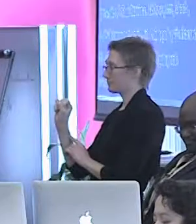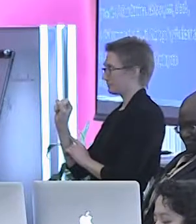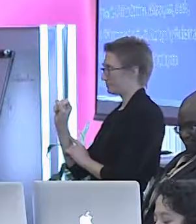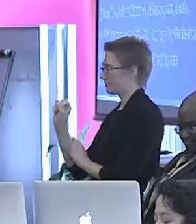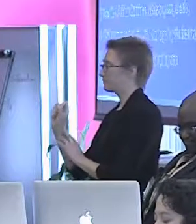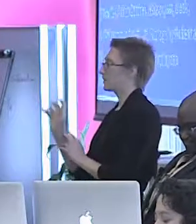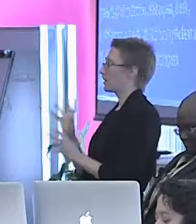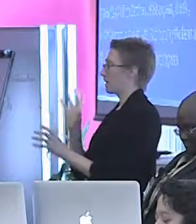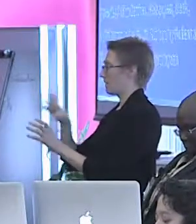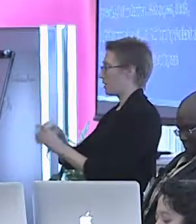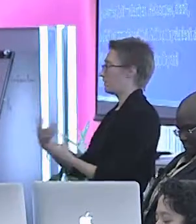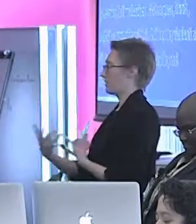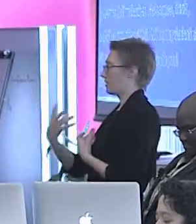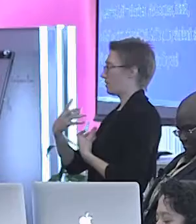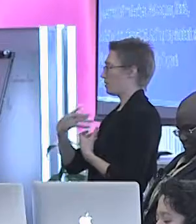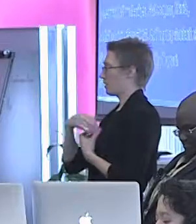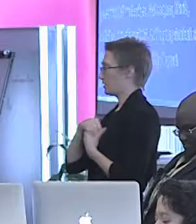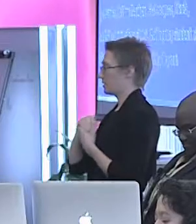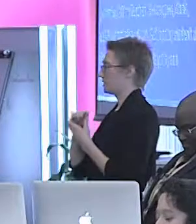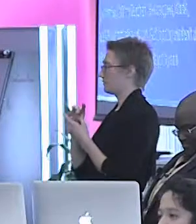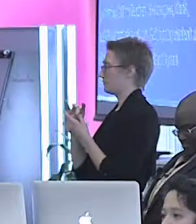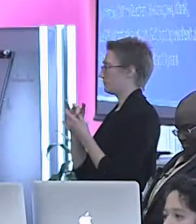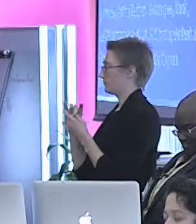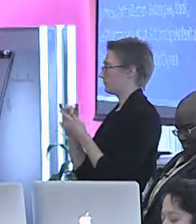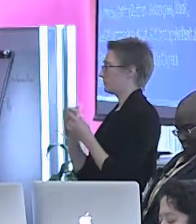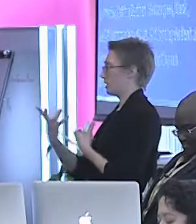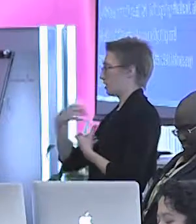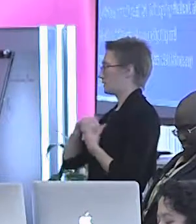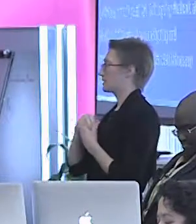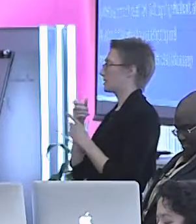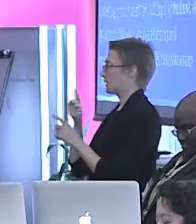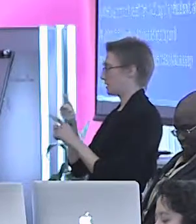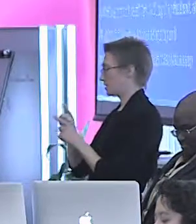He holds a degree in sociology from Tufts University,